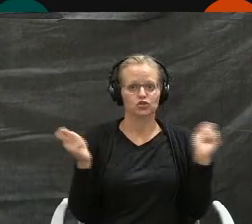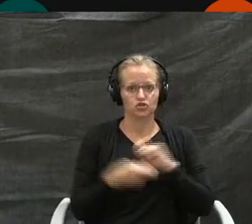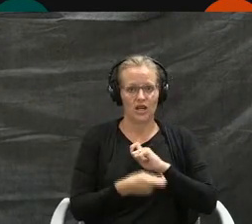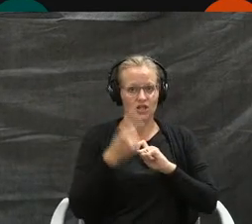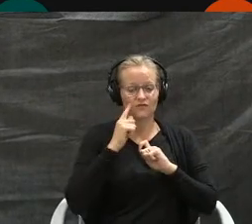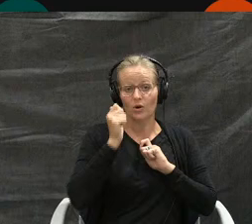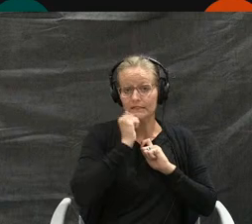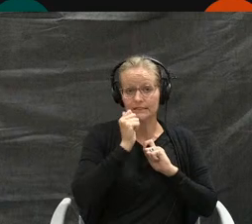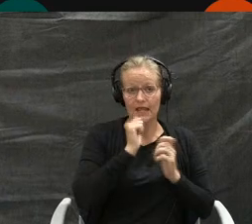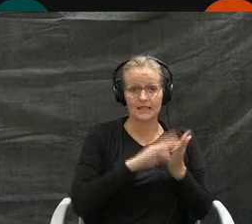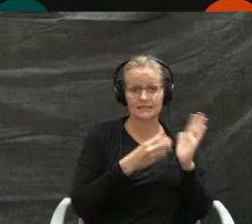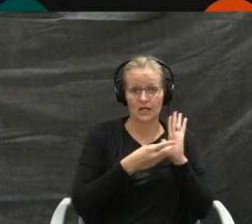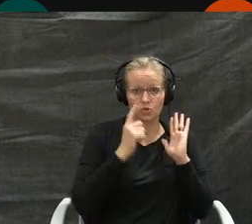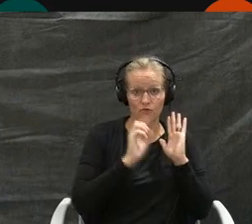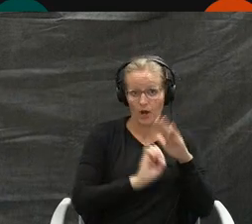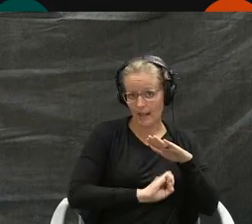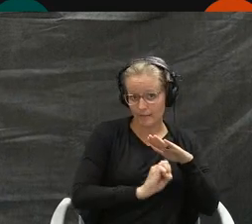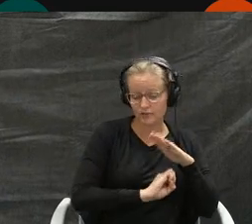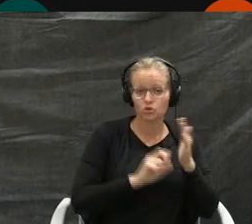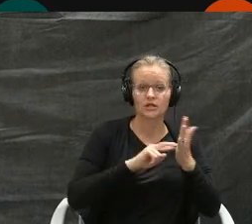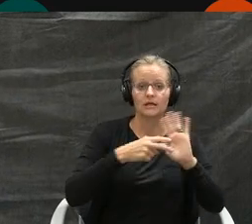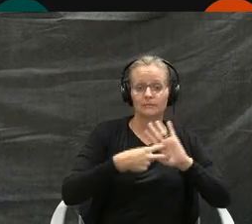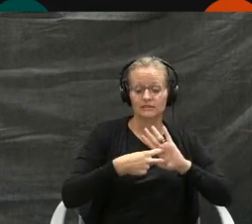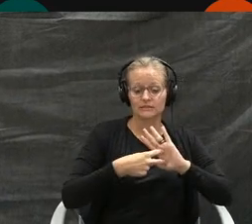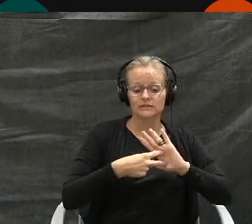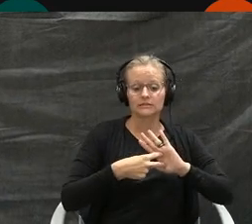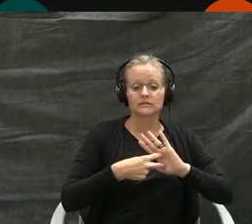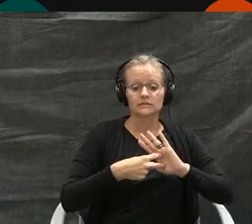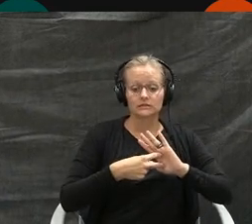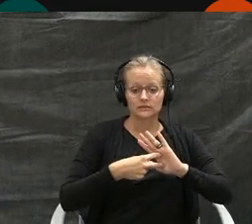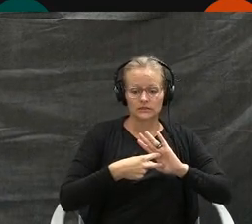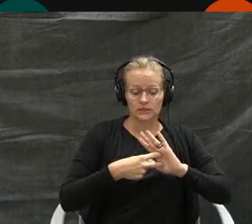schedule for elementary's was the idea was of ending the